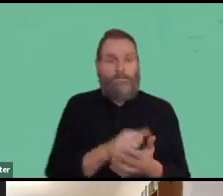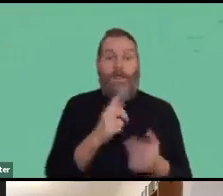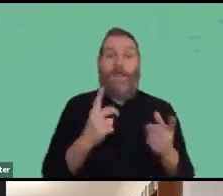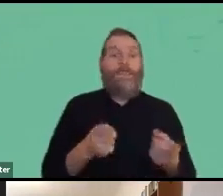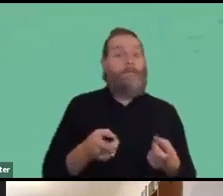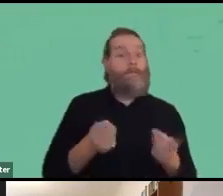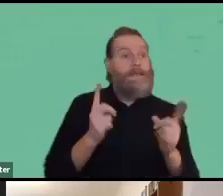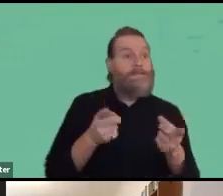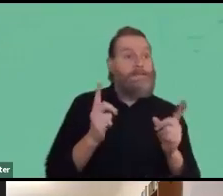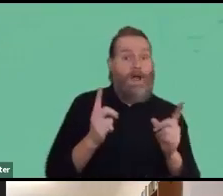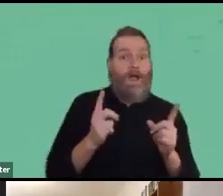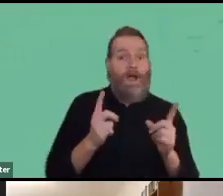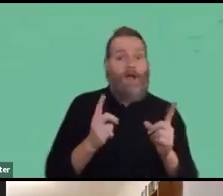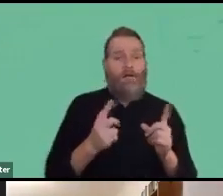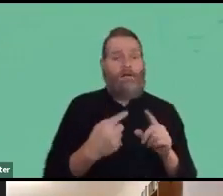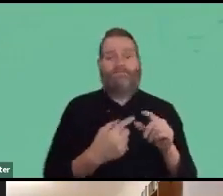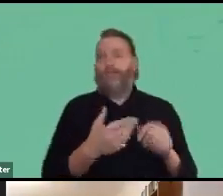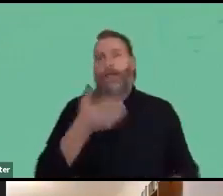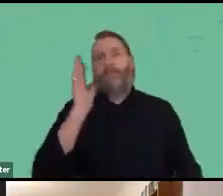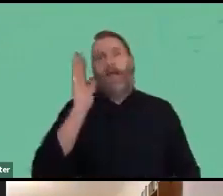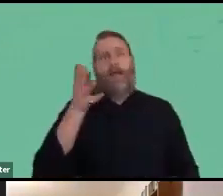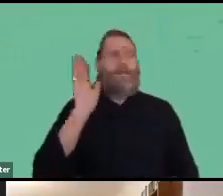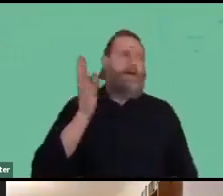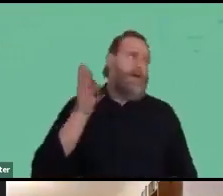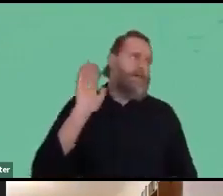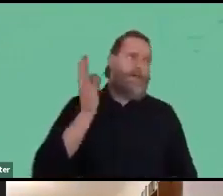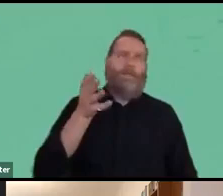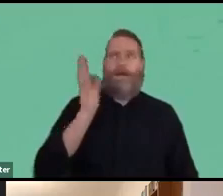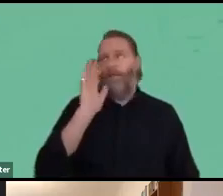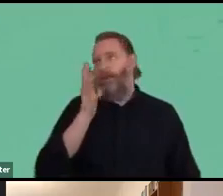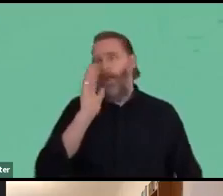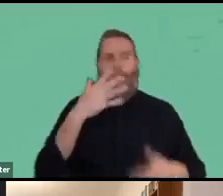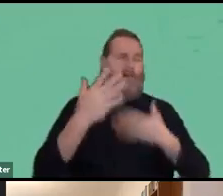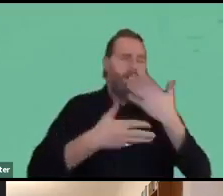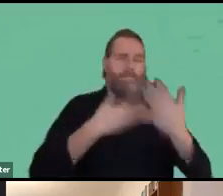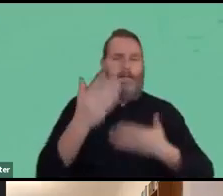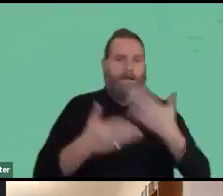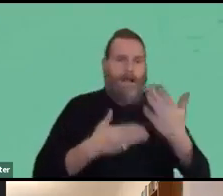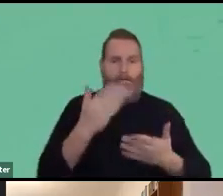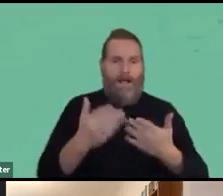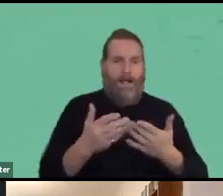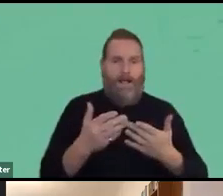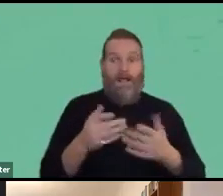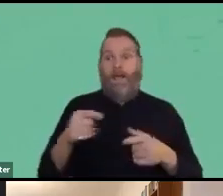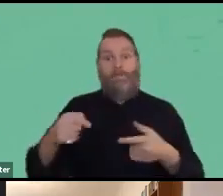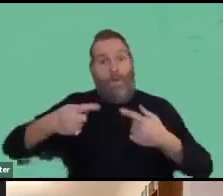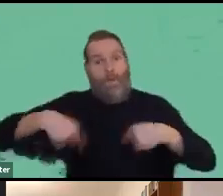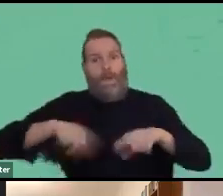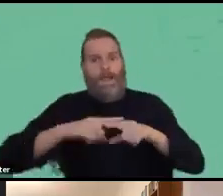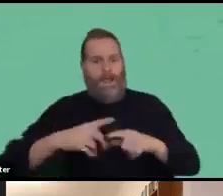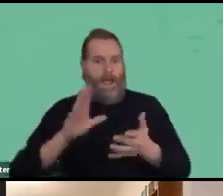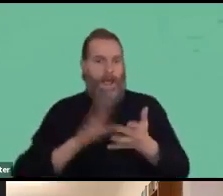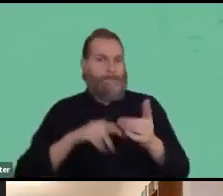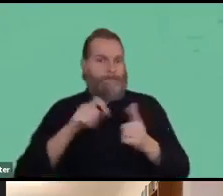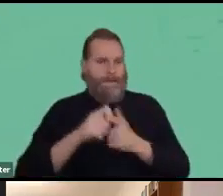but they heard all these points that were made and we've got them on the record so down the line when